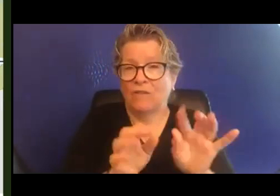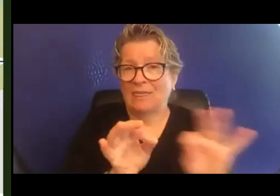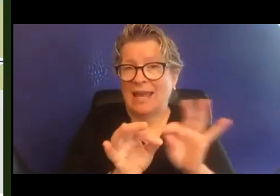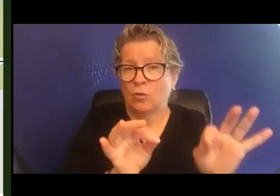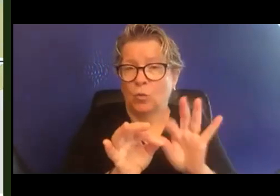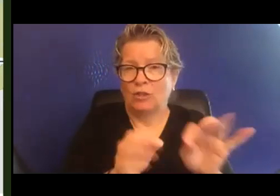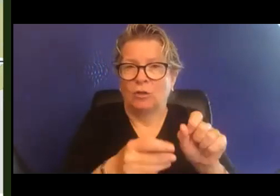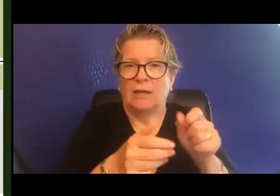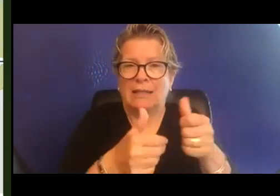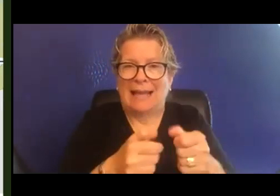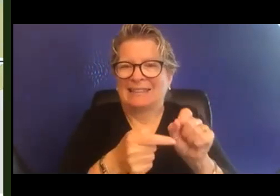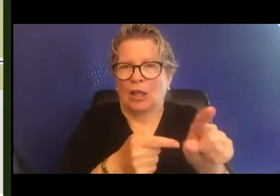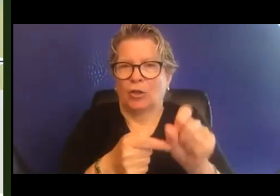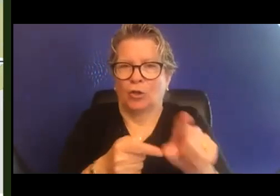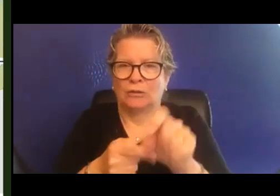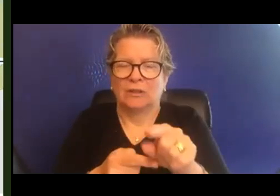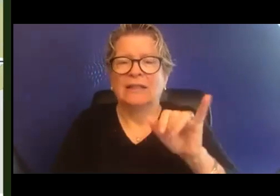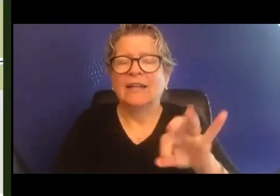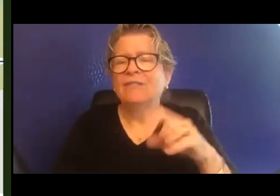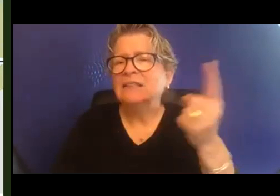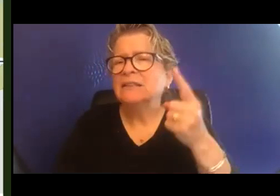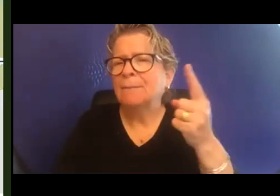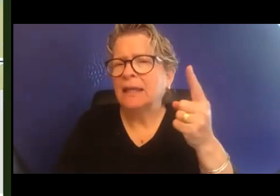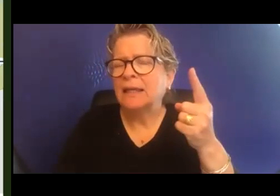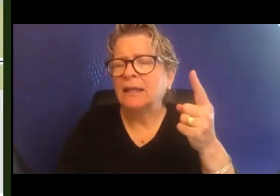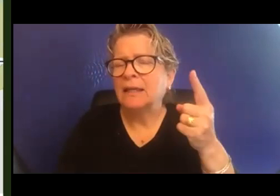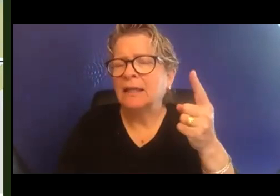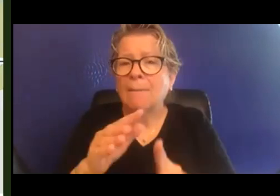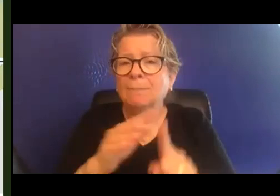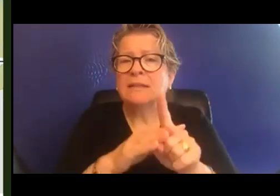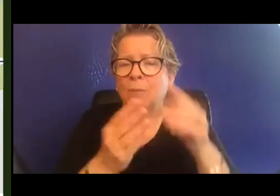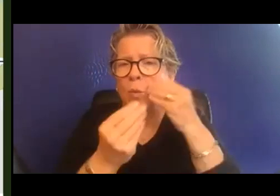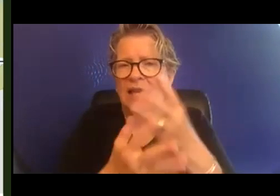If anything sudden should come up that changes, we will let you know immediately.